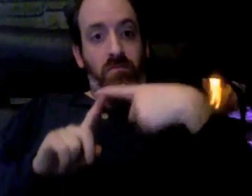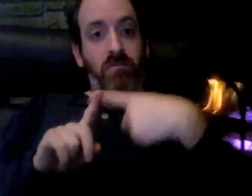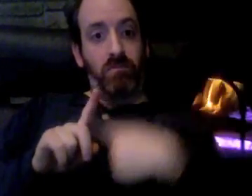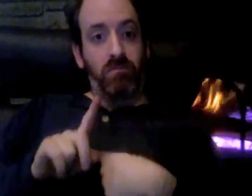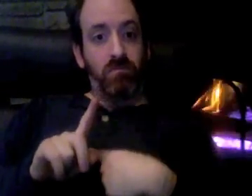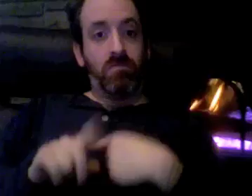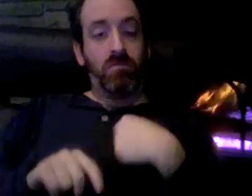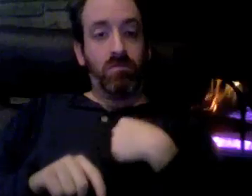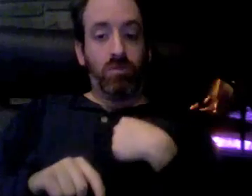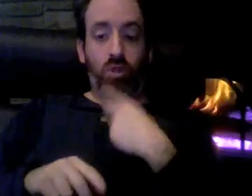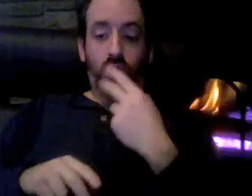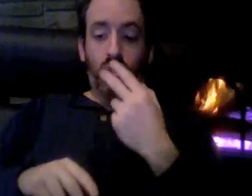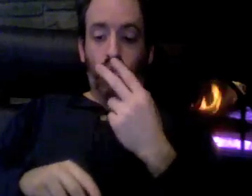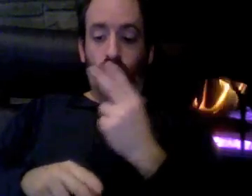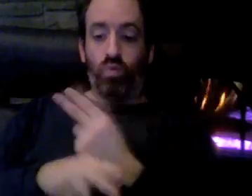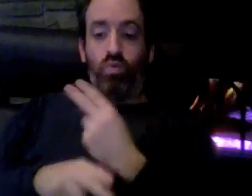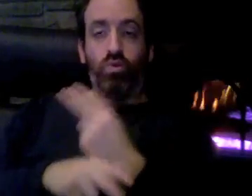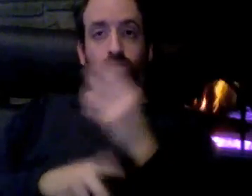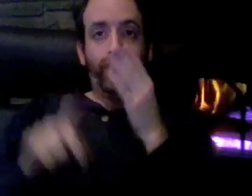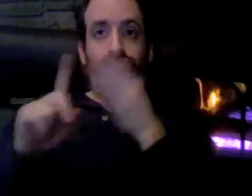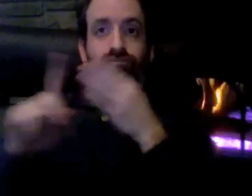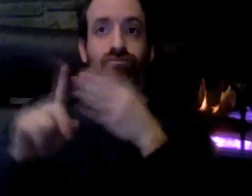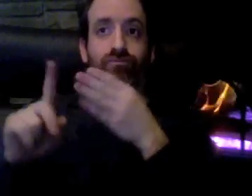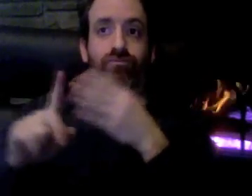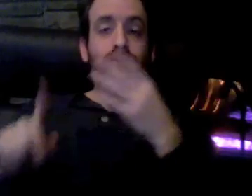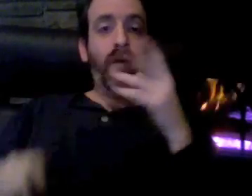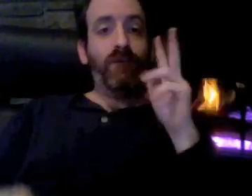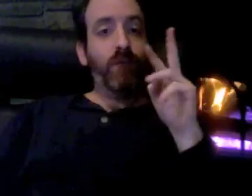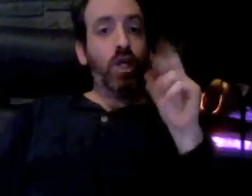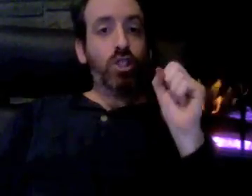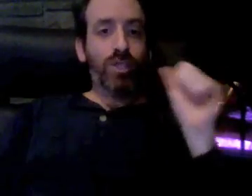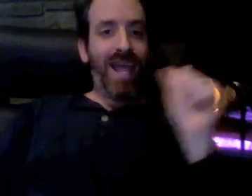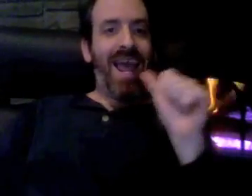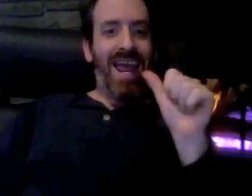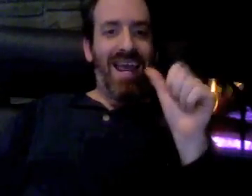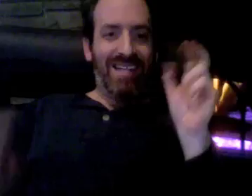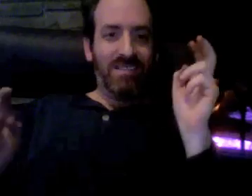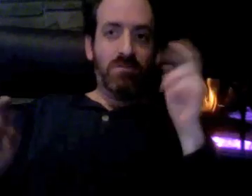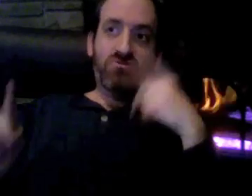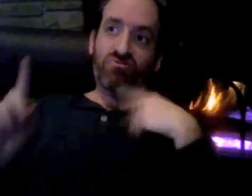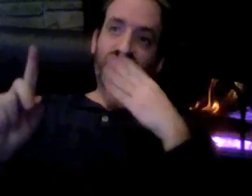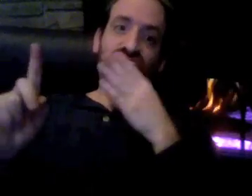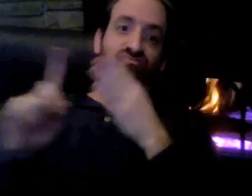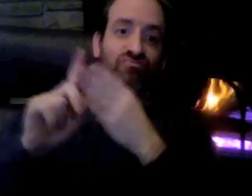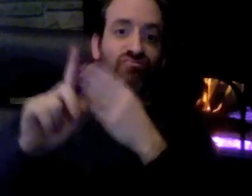For example, I'm a VRS user who uses VRS #A for their services. VRS #A bill to FCC for my usage.